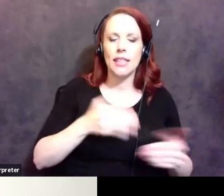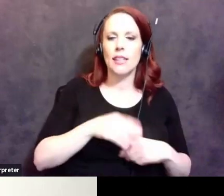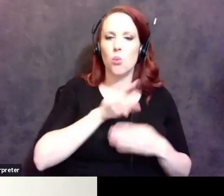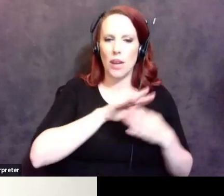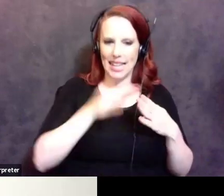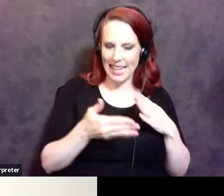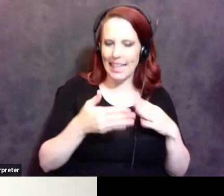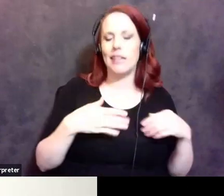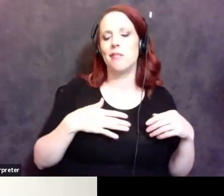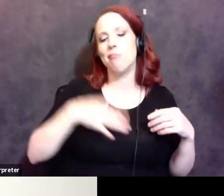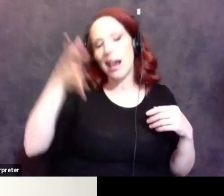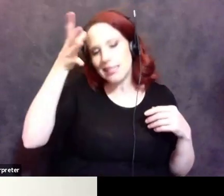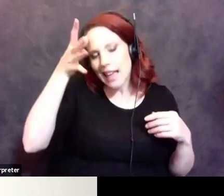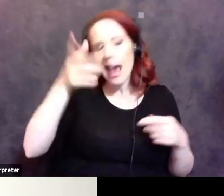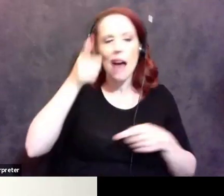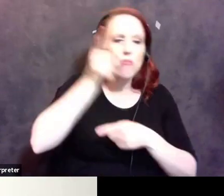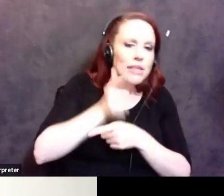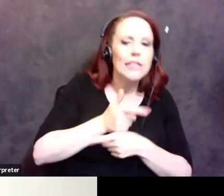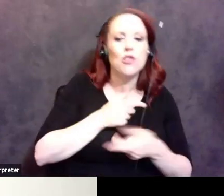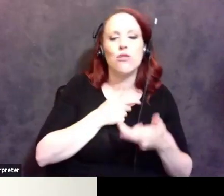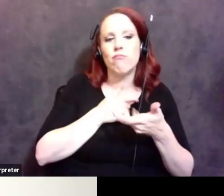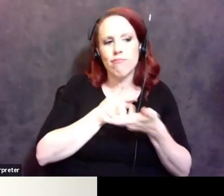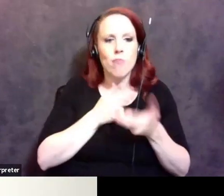and I and a couple siblings went to drop my mom off for a business trip at the airport